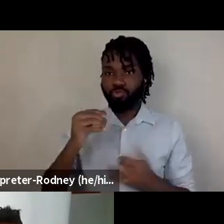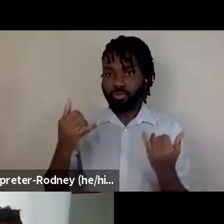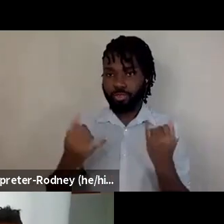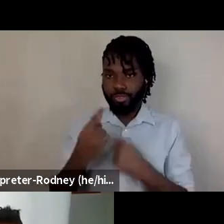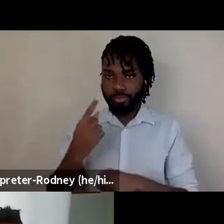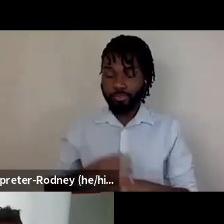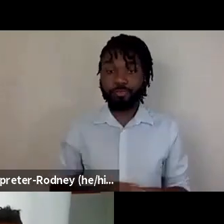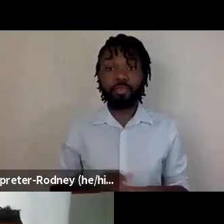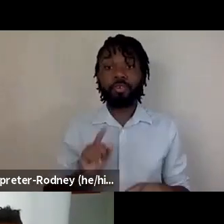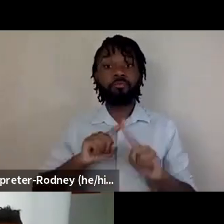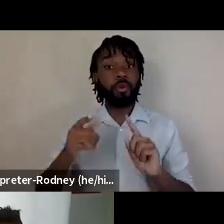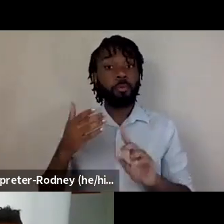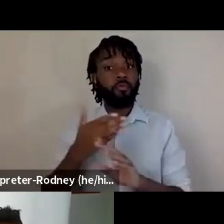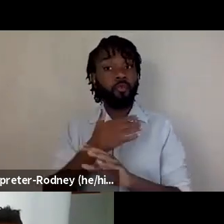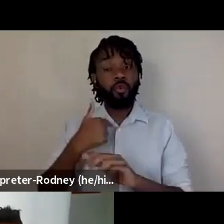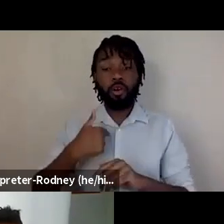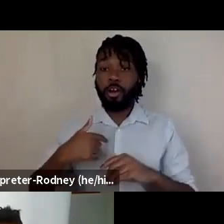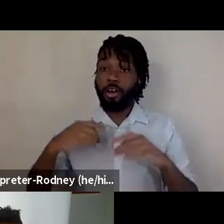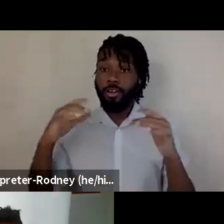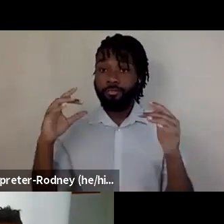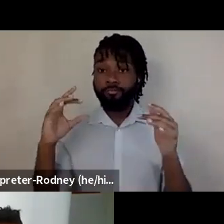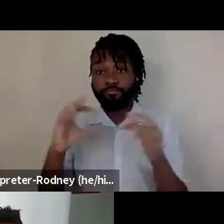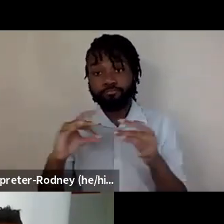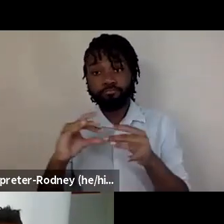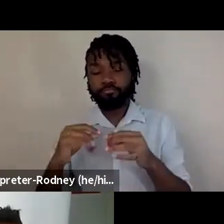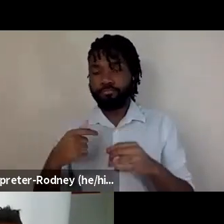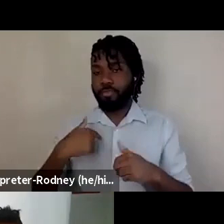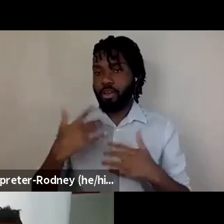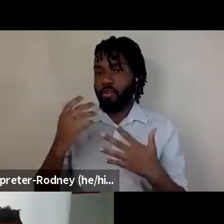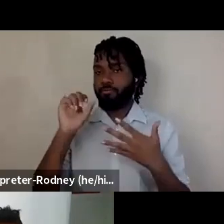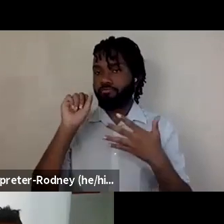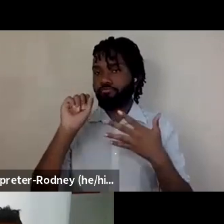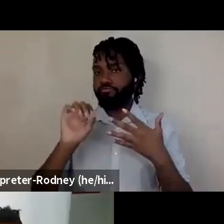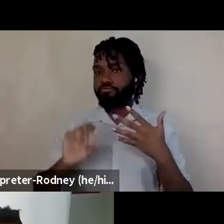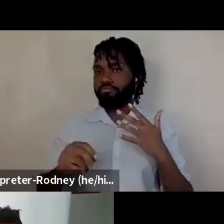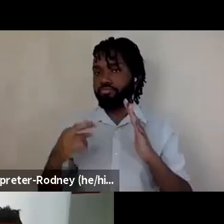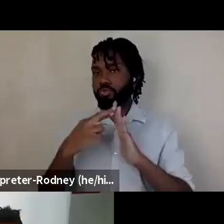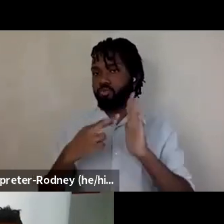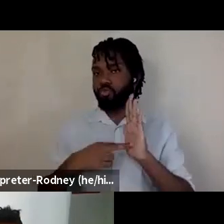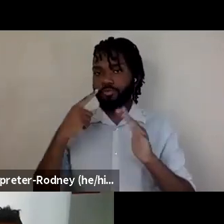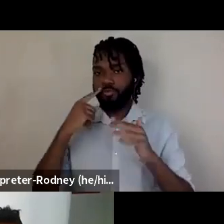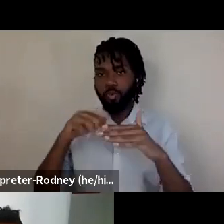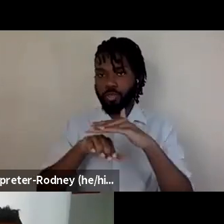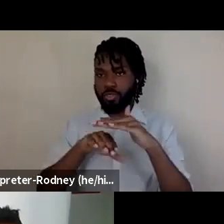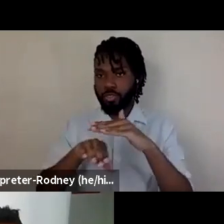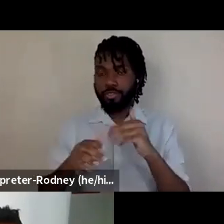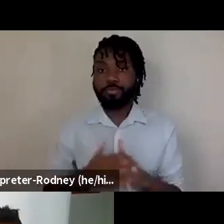I'm gonna do a little bit of accessibility housekeeping. I'm gonna ask participants when you speak